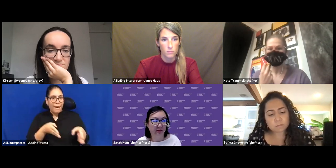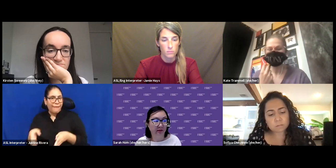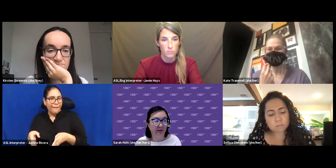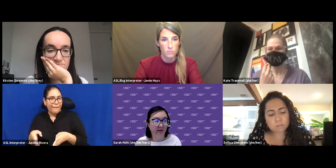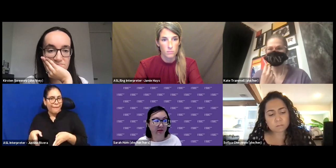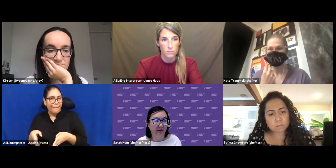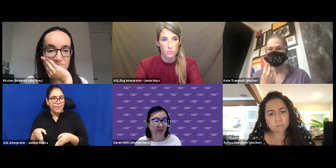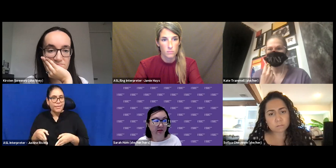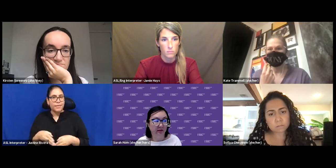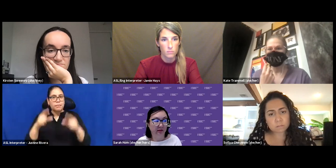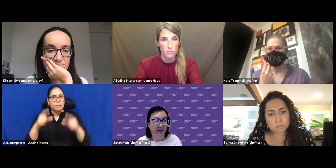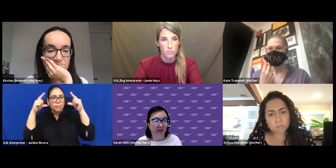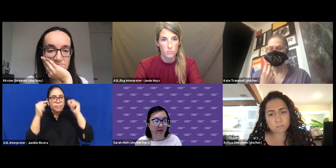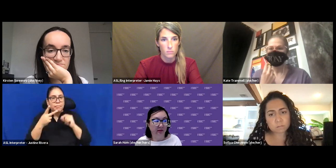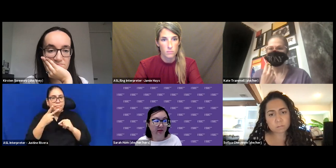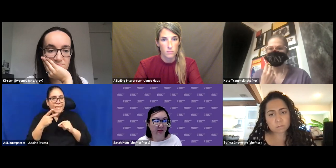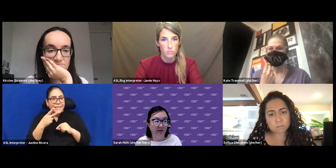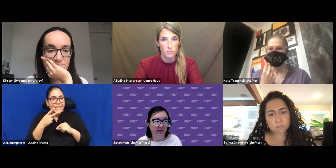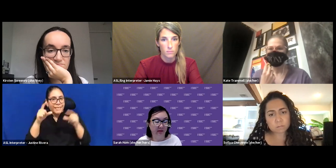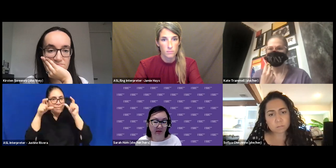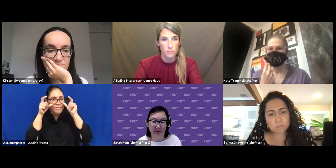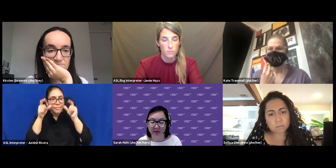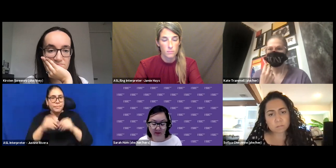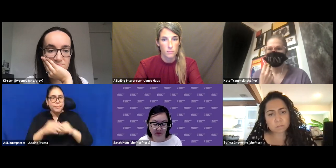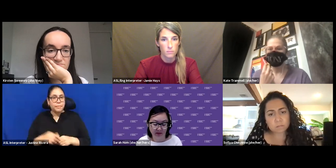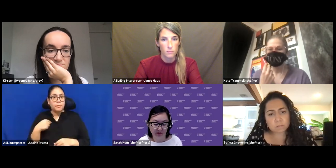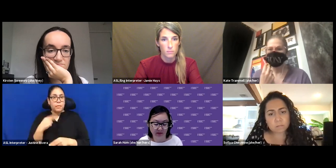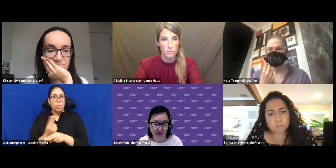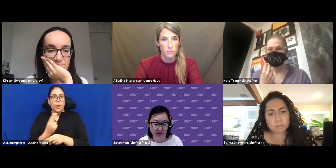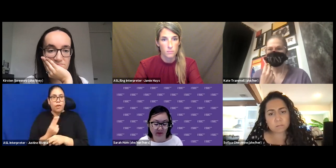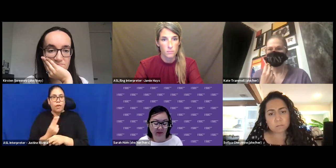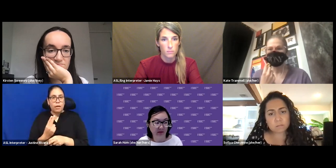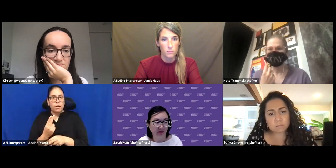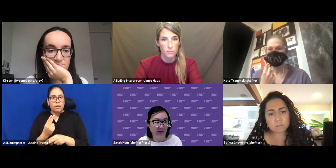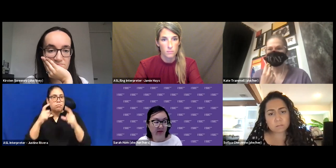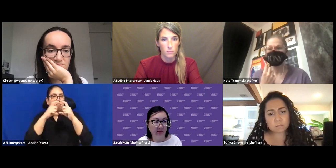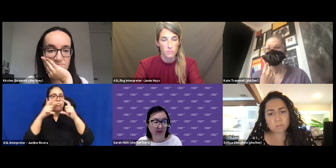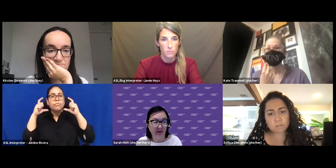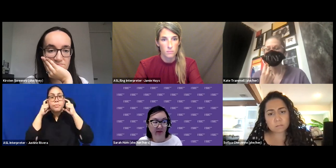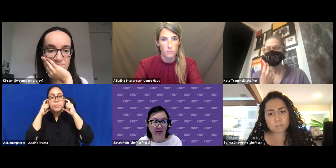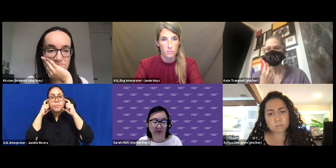glasses, and I am wearing a face mask with the words Tony Awards